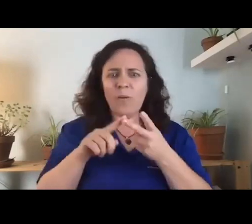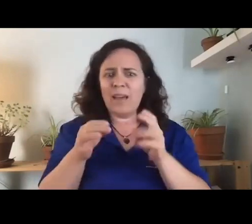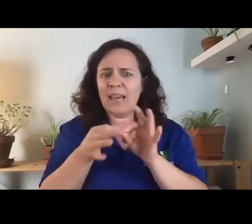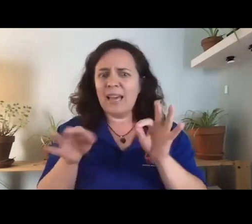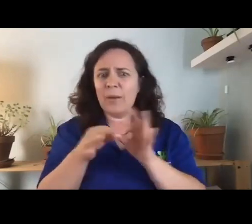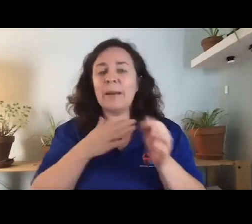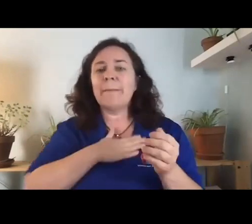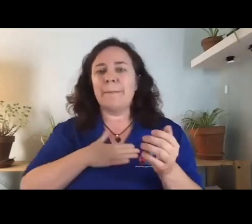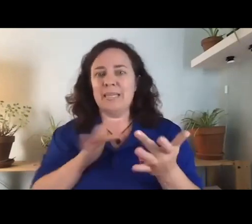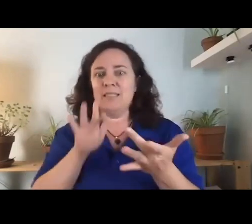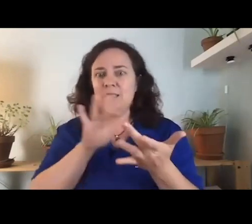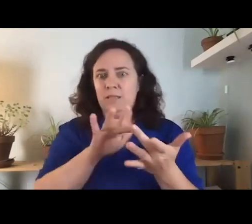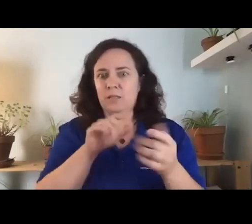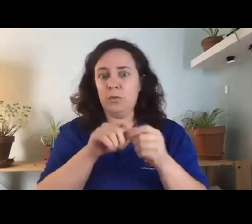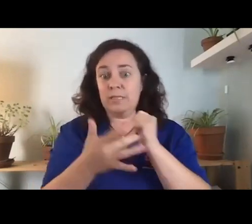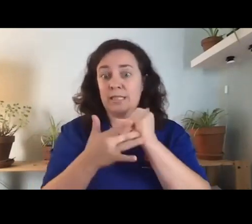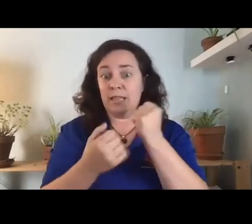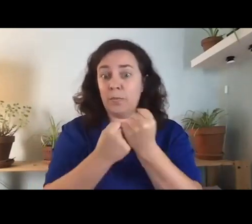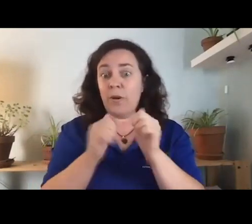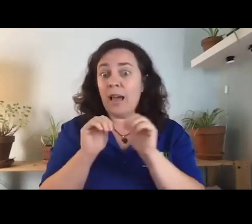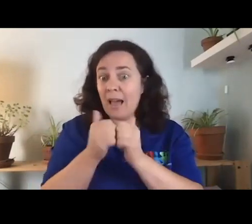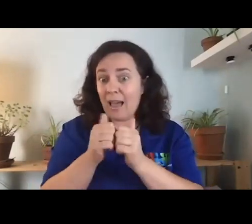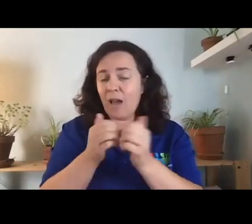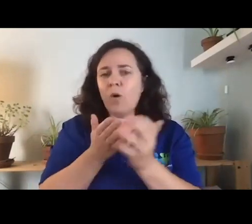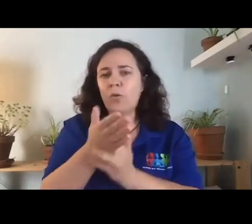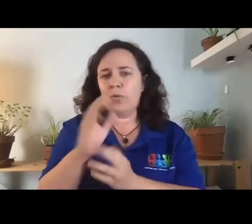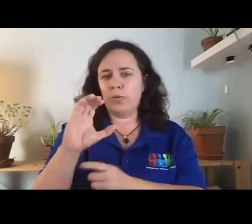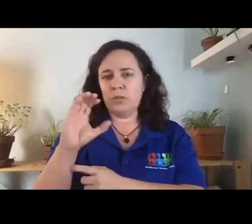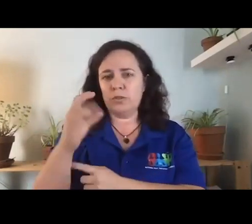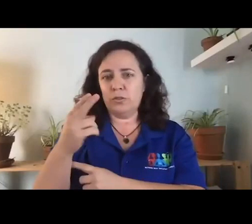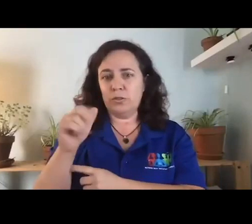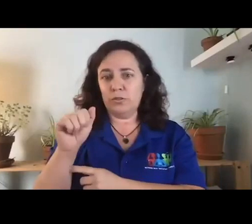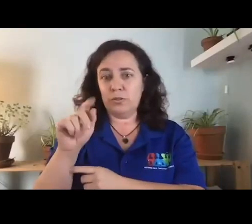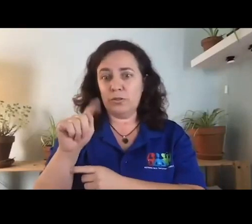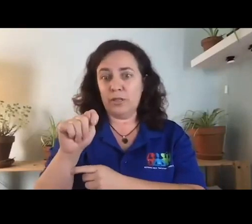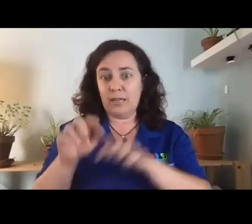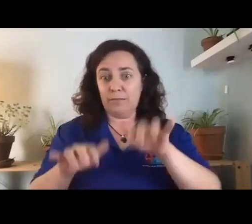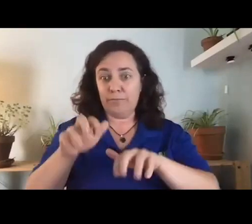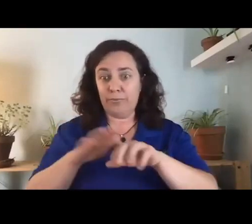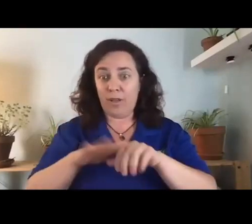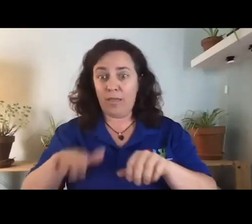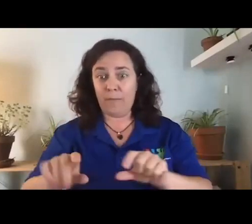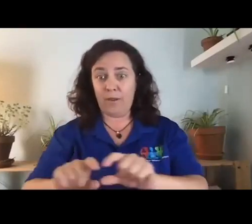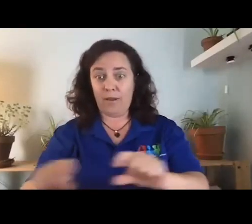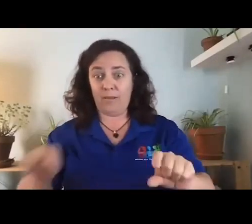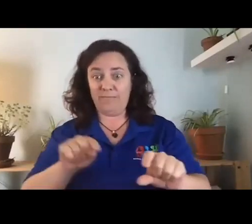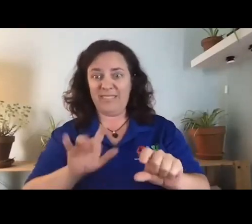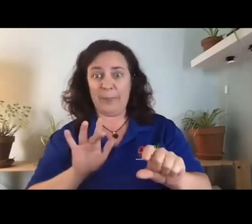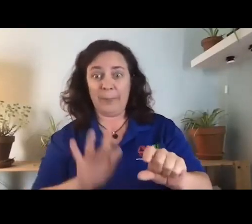If you have any struggle with captioning or audio, get ahold of our tech team by selecting